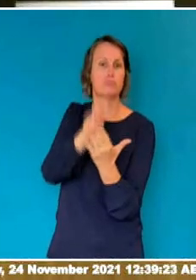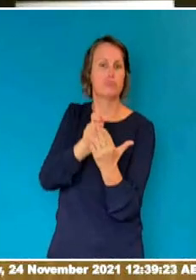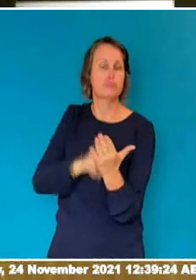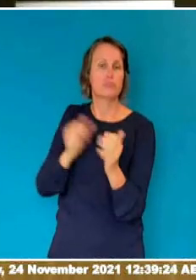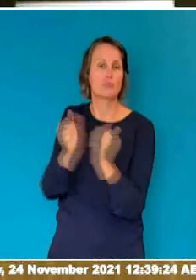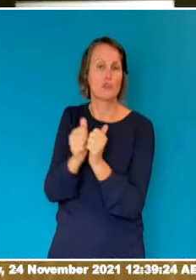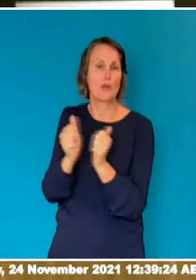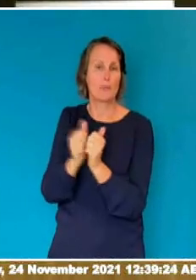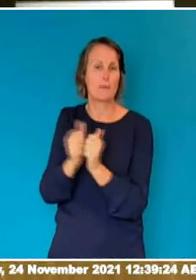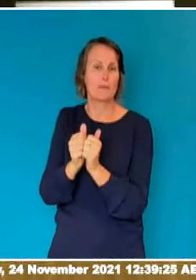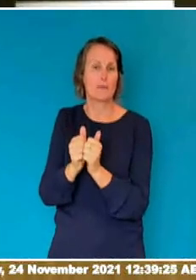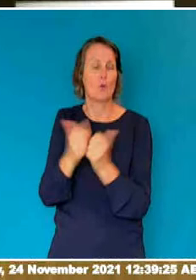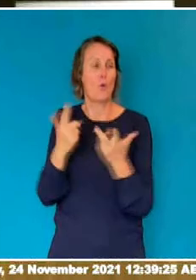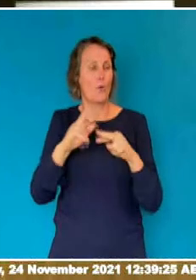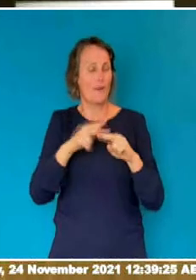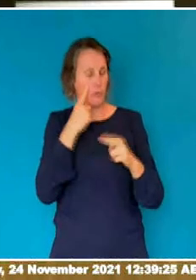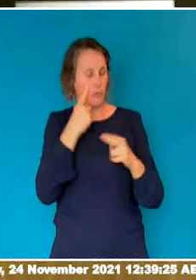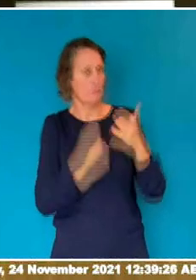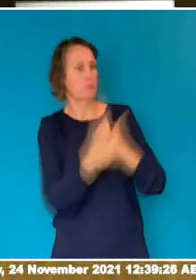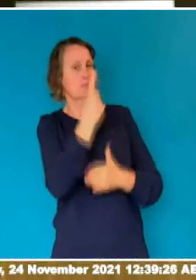that identifies a need for reasonable adjustment.